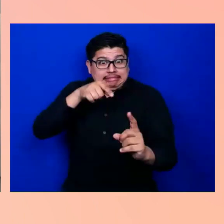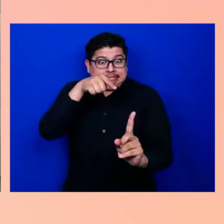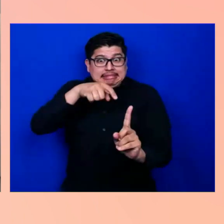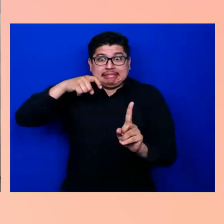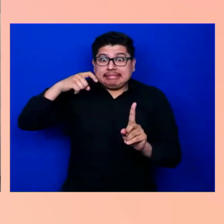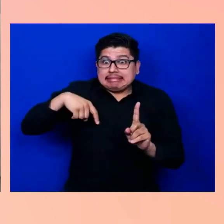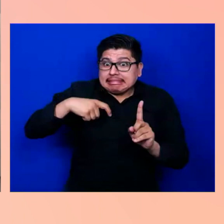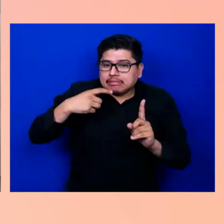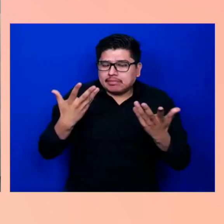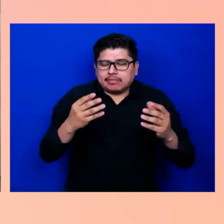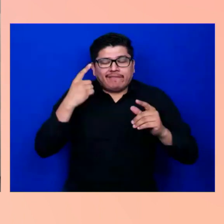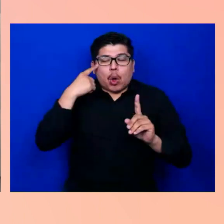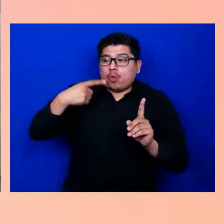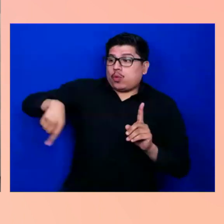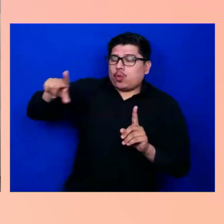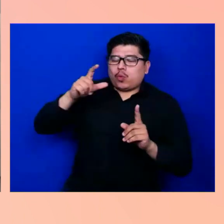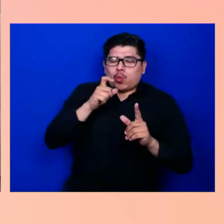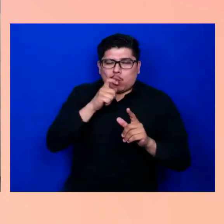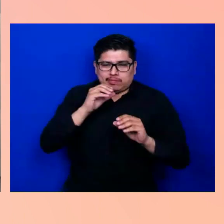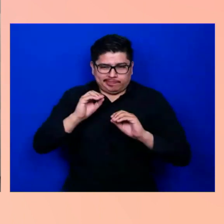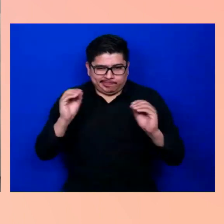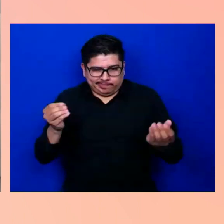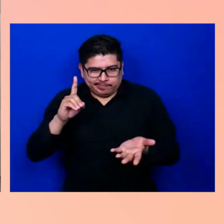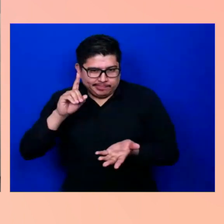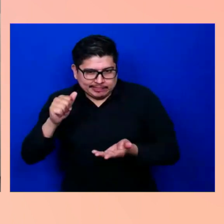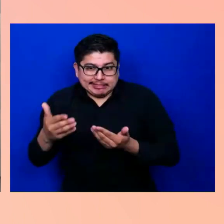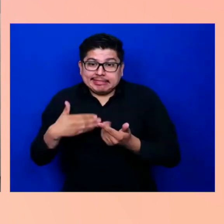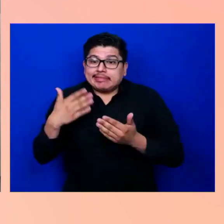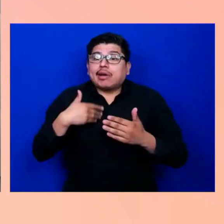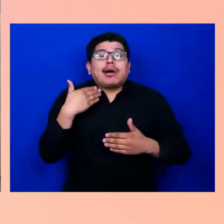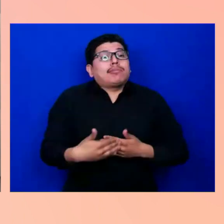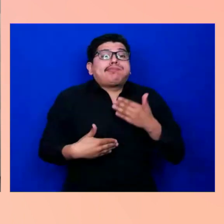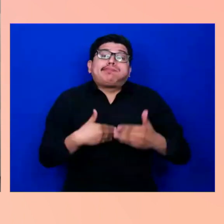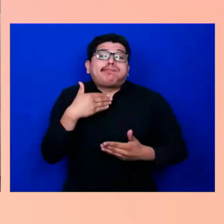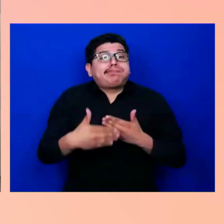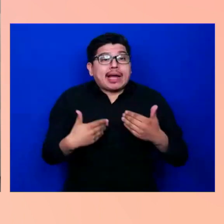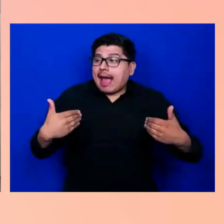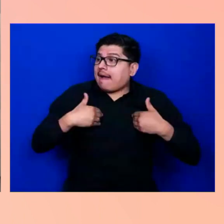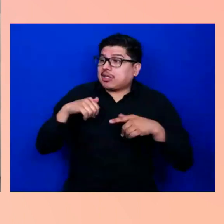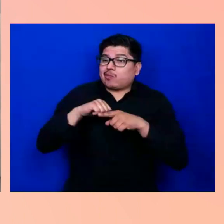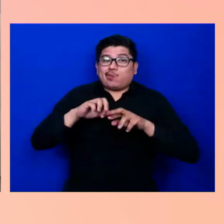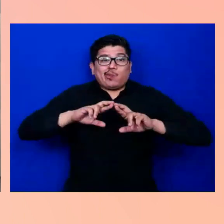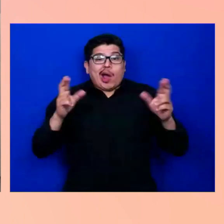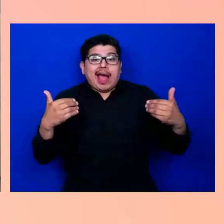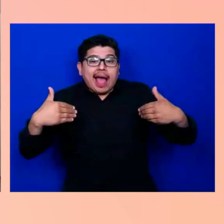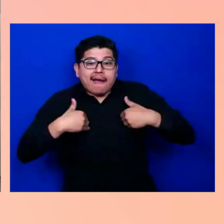is easy to do when you have the right training, resources and organizational support.